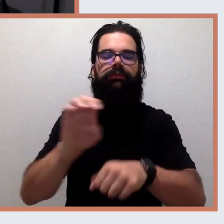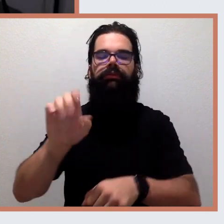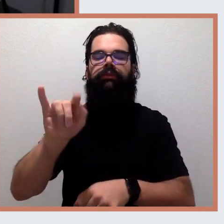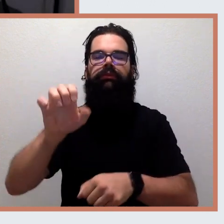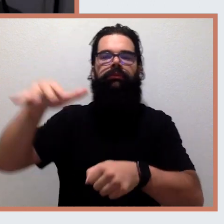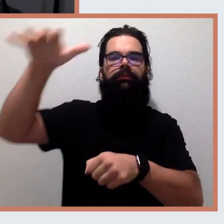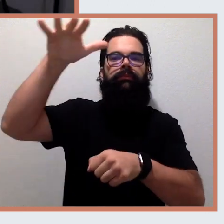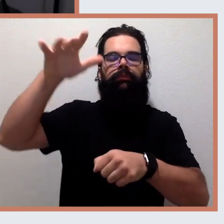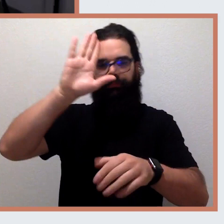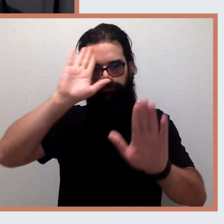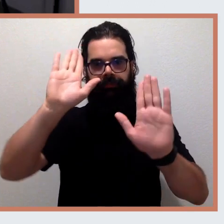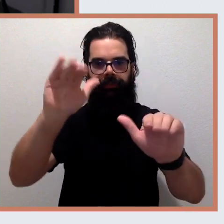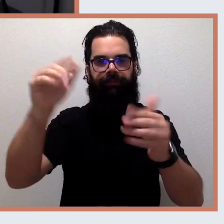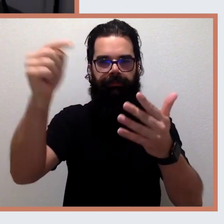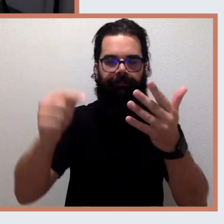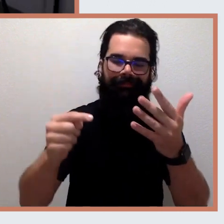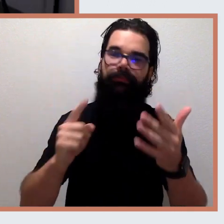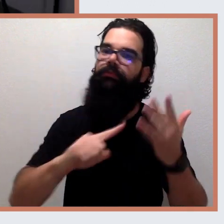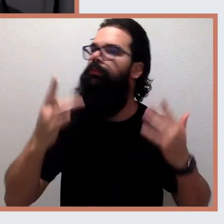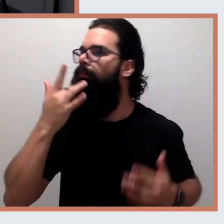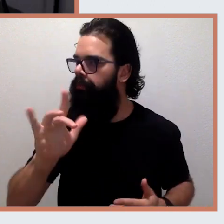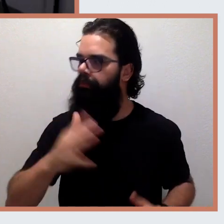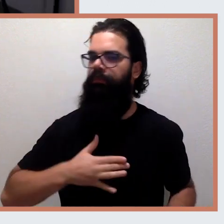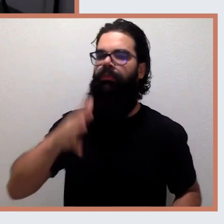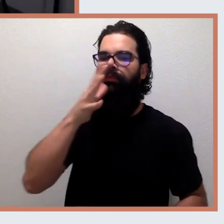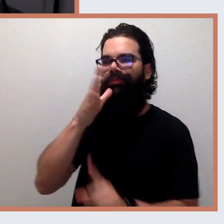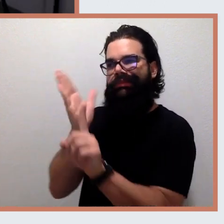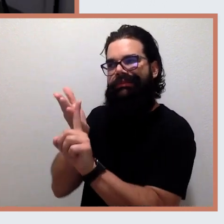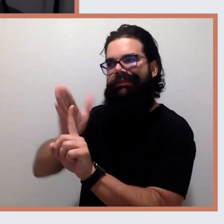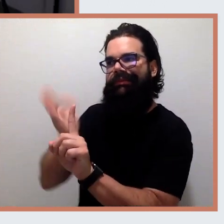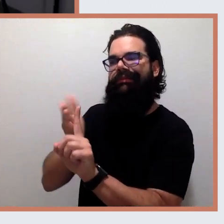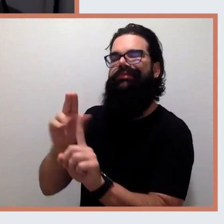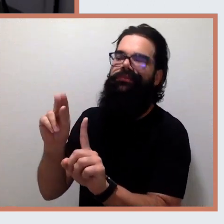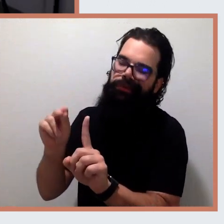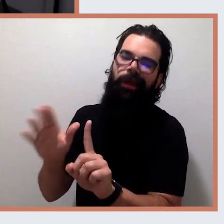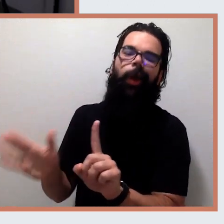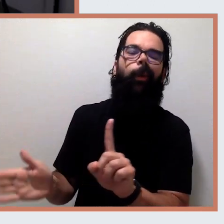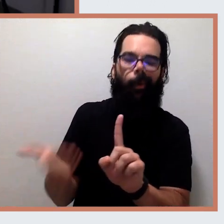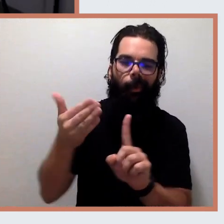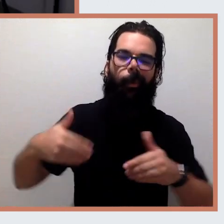And I'm like, "Dude, maybe the movie Wall Street." So luckily Mom convinced him, and it was cool,